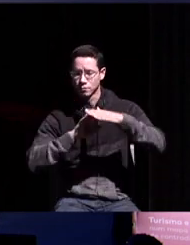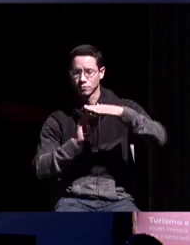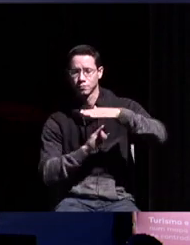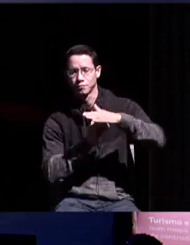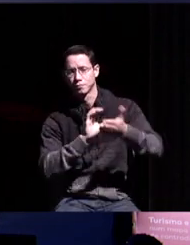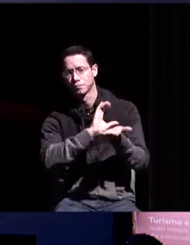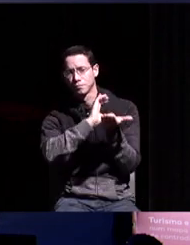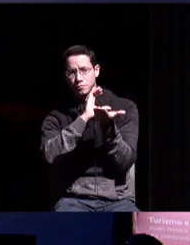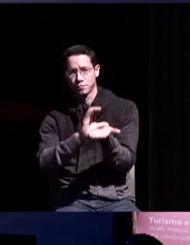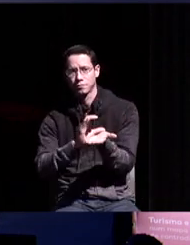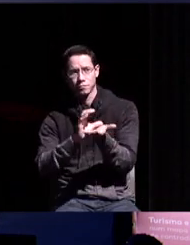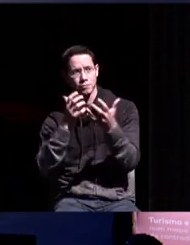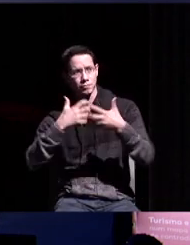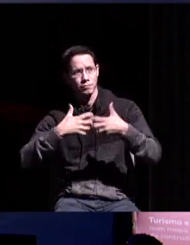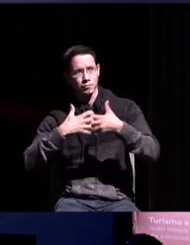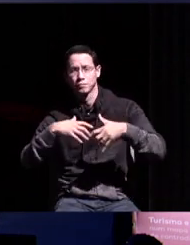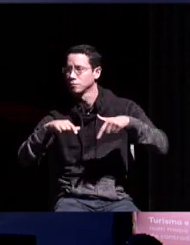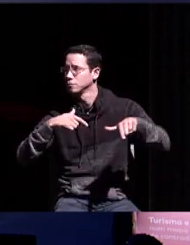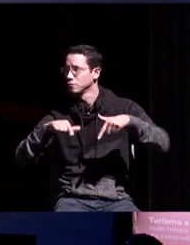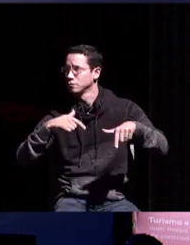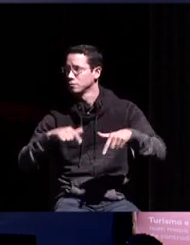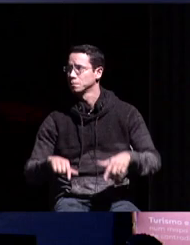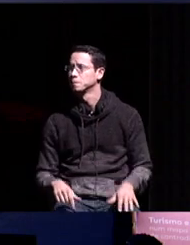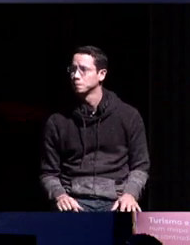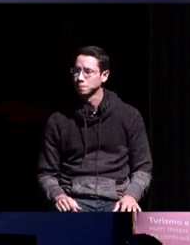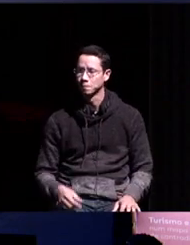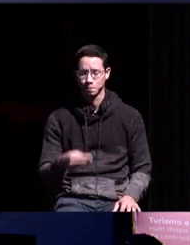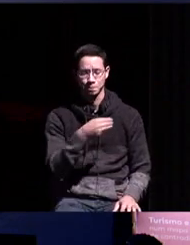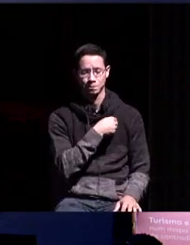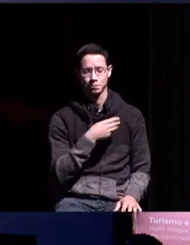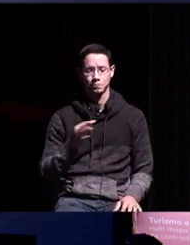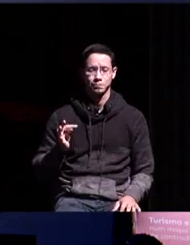by the workers’ union. And the Ministry of Labor of the federal administration,